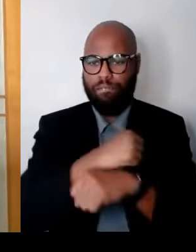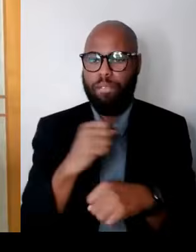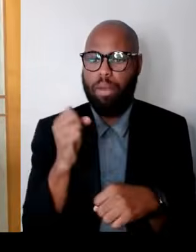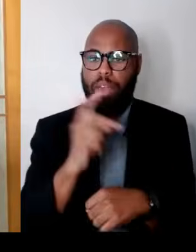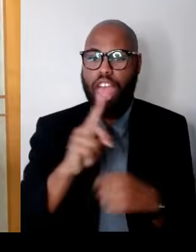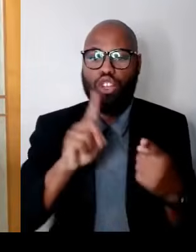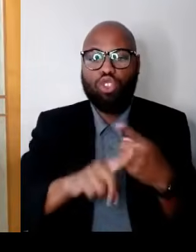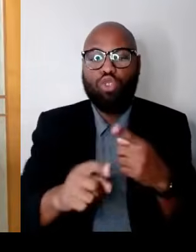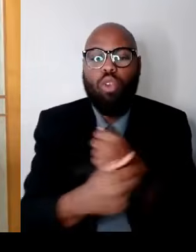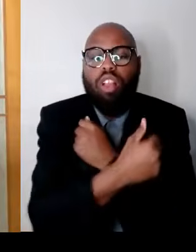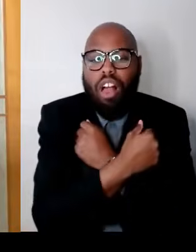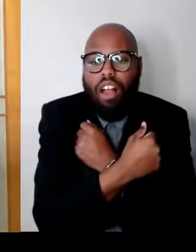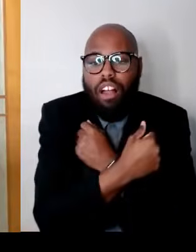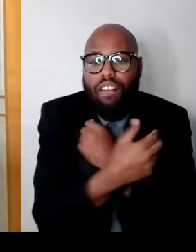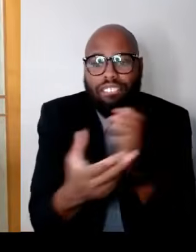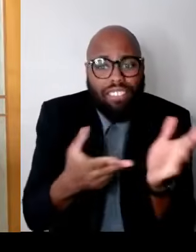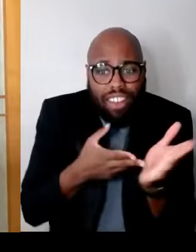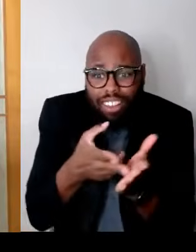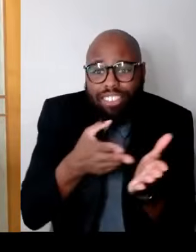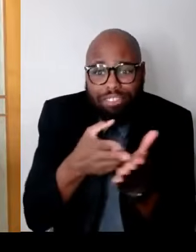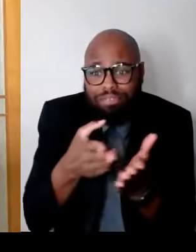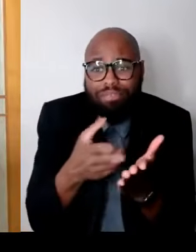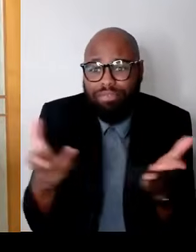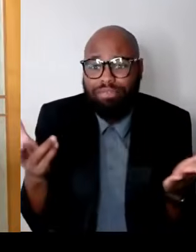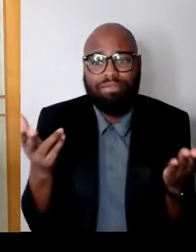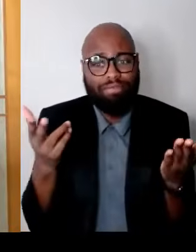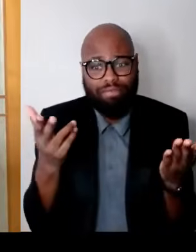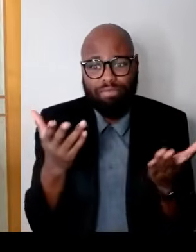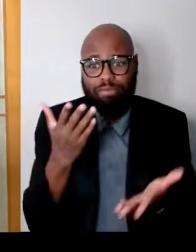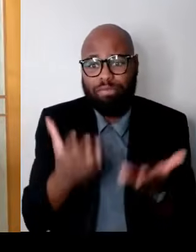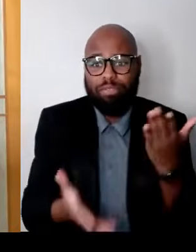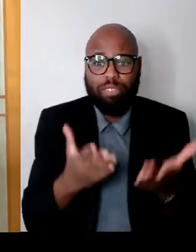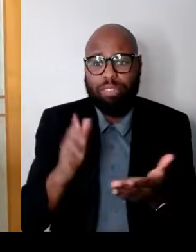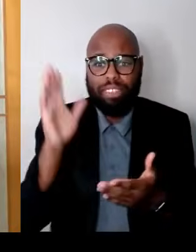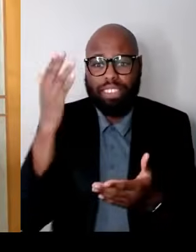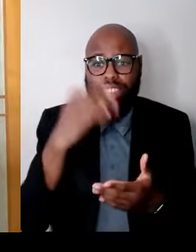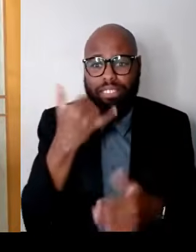I mean, it could sound, of course and everything, but to us, it is very important